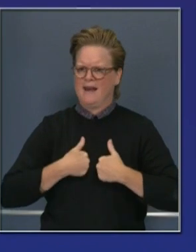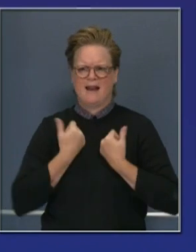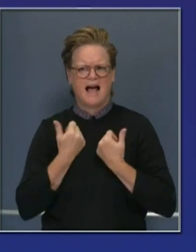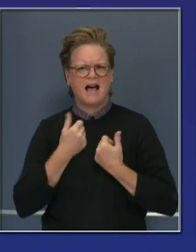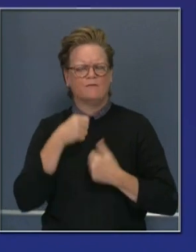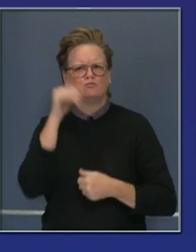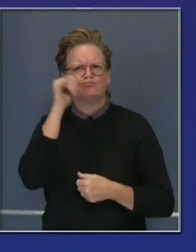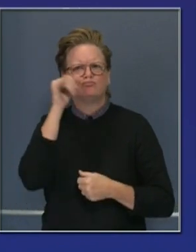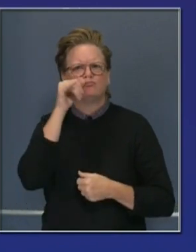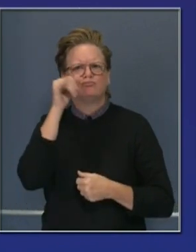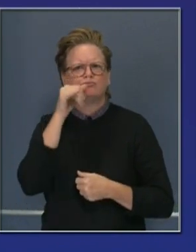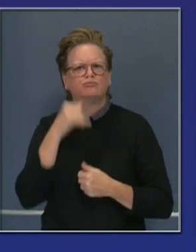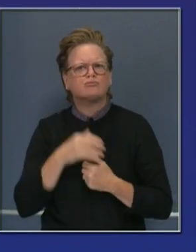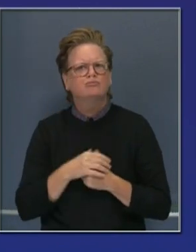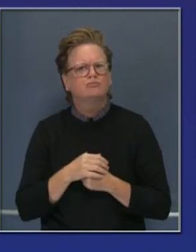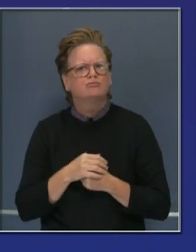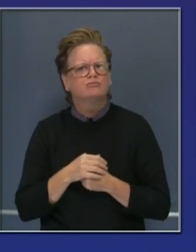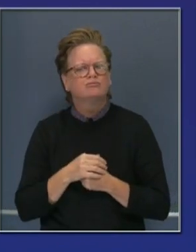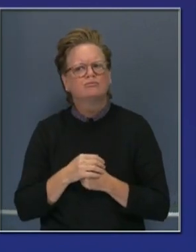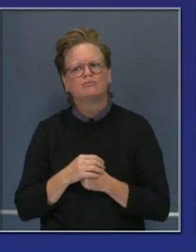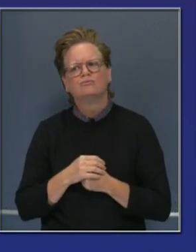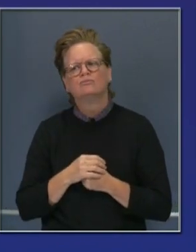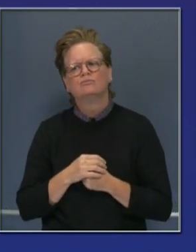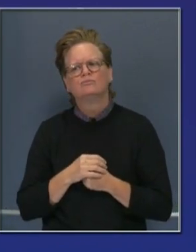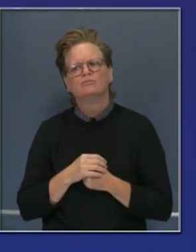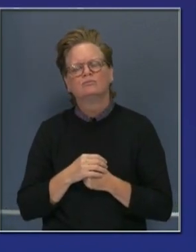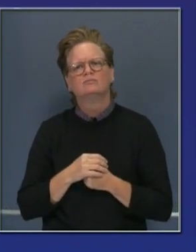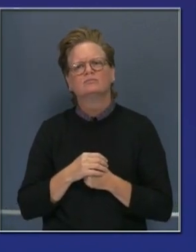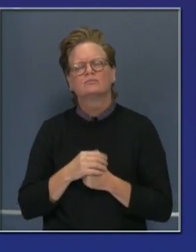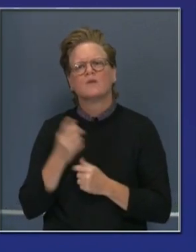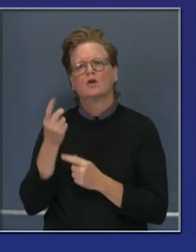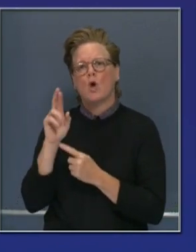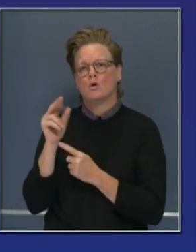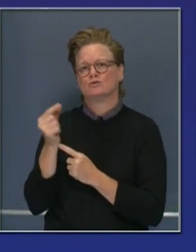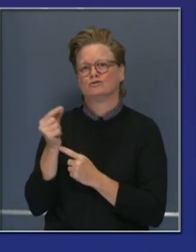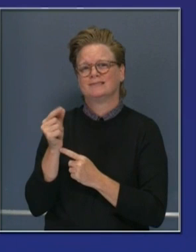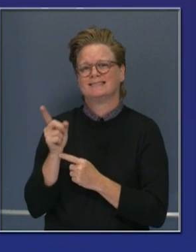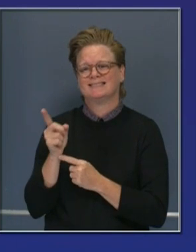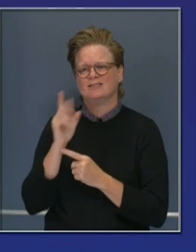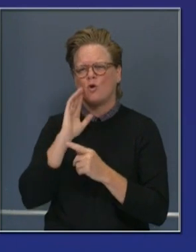HAPPENING ON WHAT THEY SAY THE GROUND REAL-LIFE CRITERIA, REAL- LIFE CONSIDERATIONS.